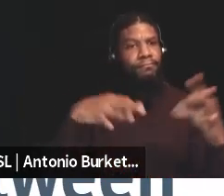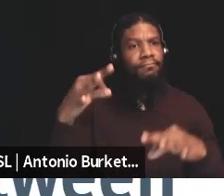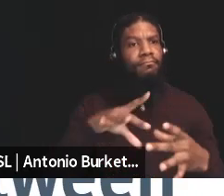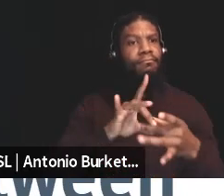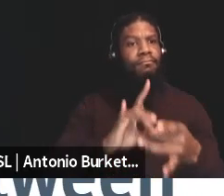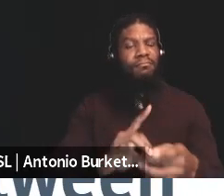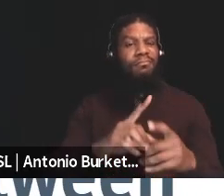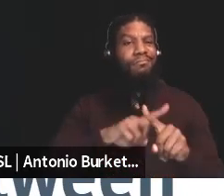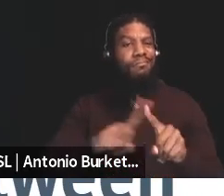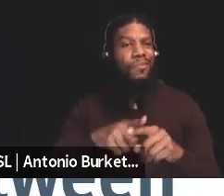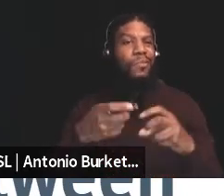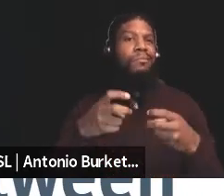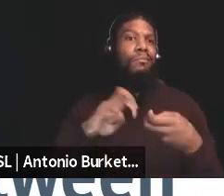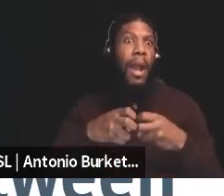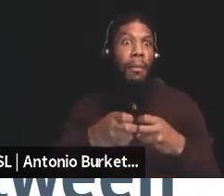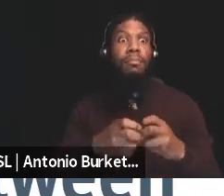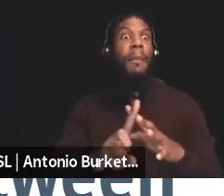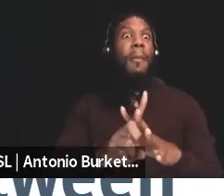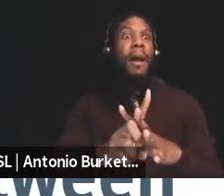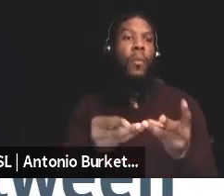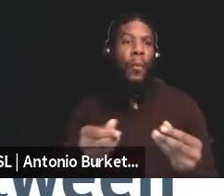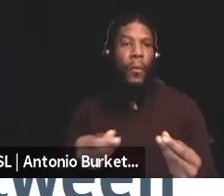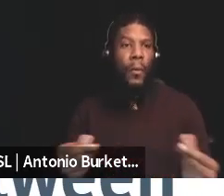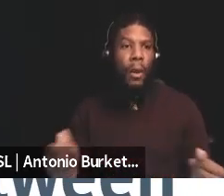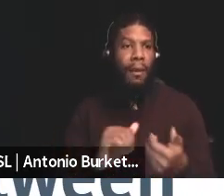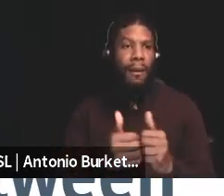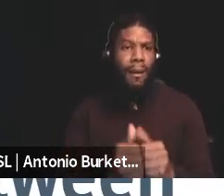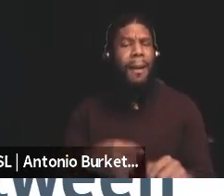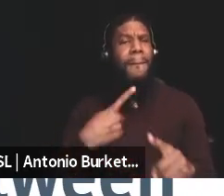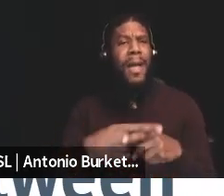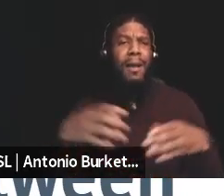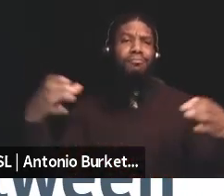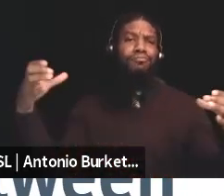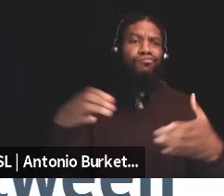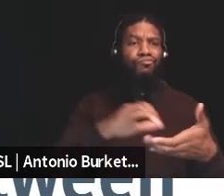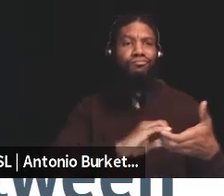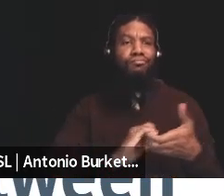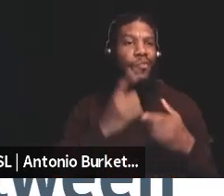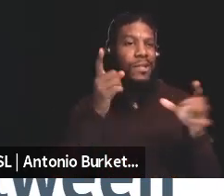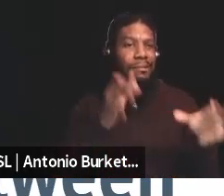any issues that have come up, and to work as a group to make decisions, plan for events, and